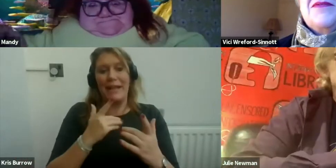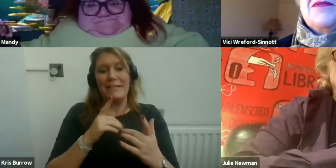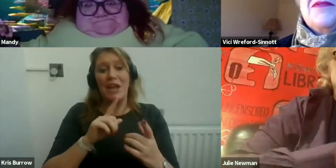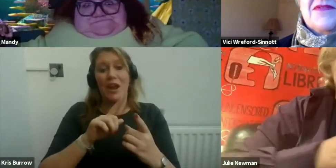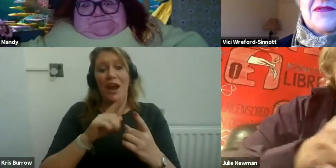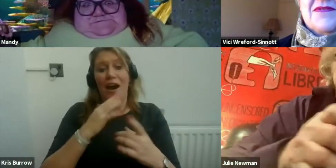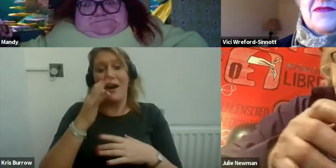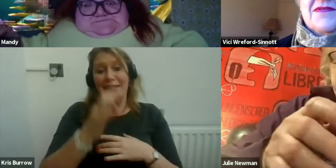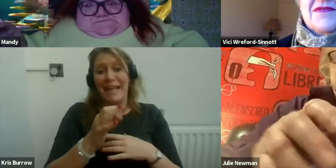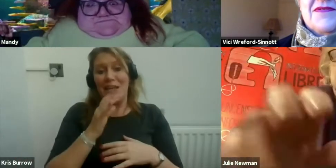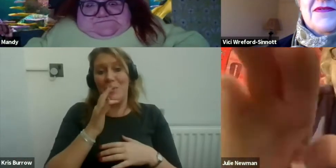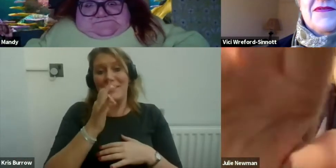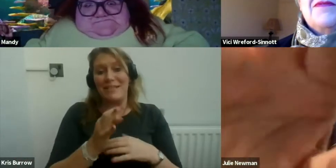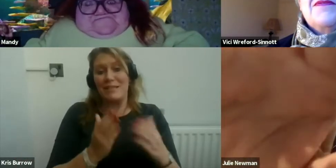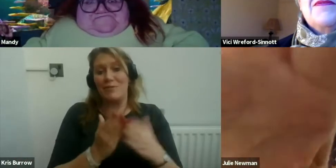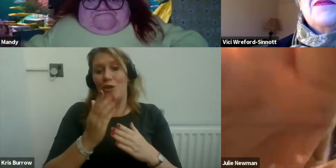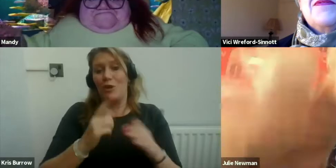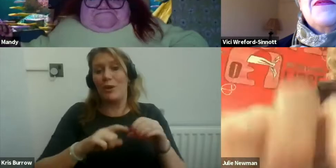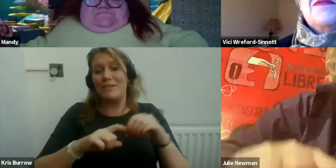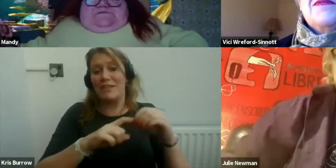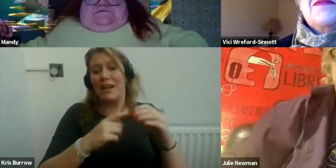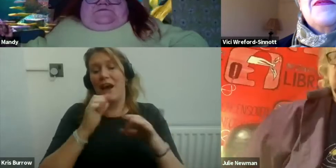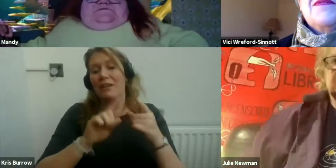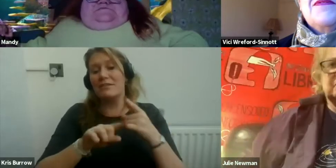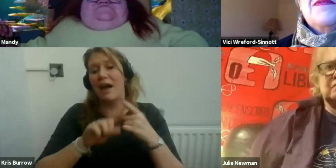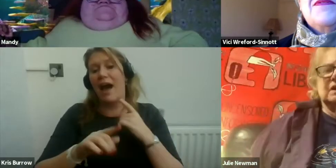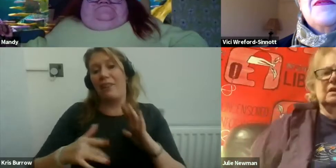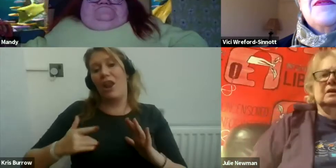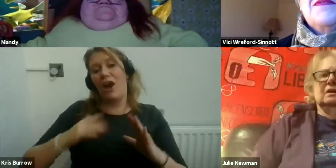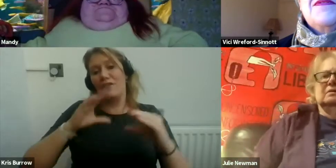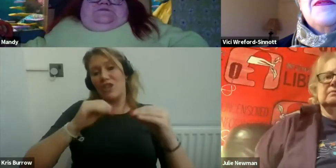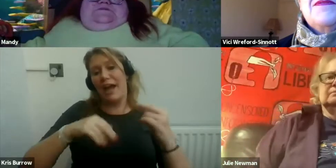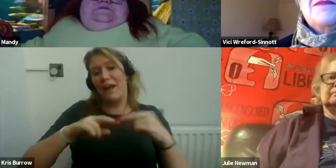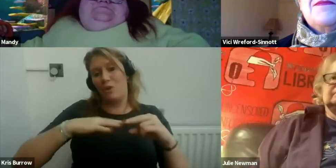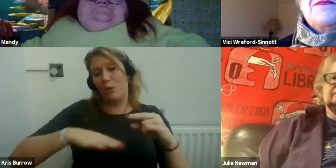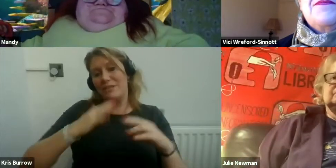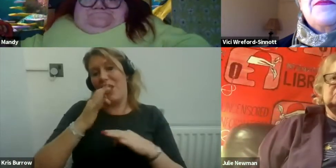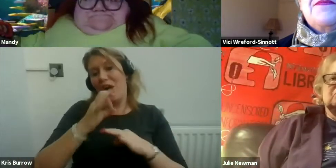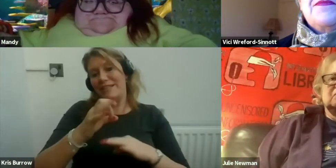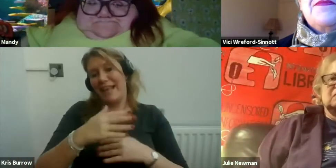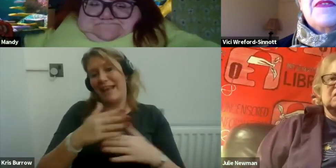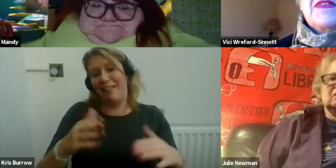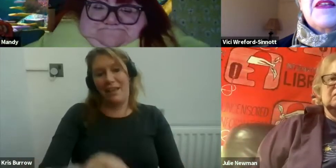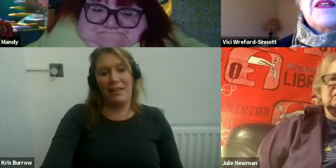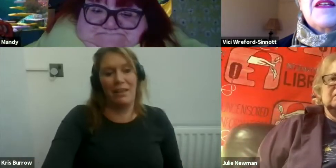ask through the Q&A and the live chat if you want to ask anything.